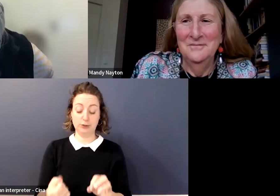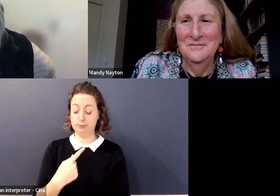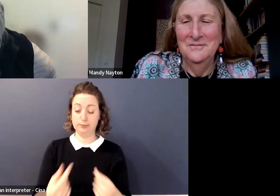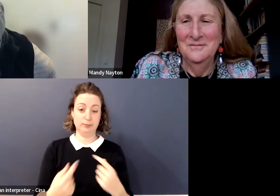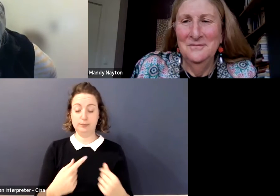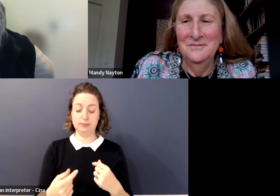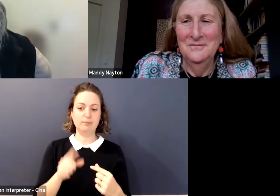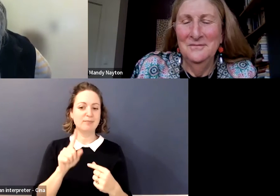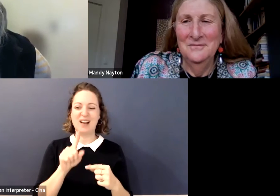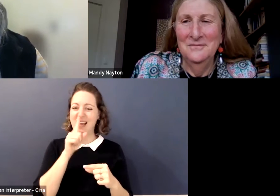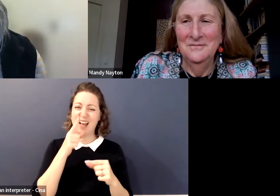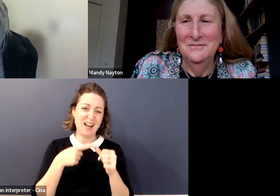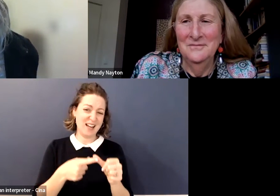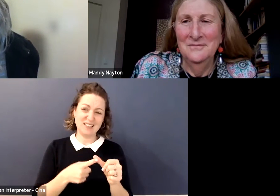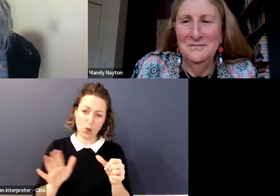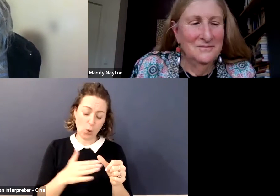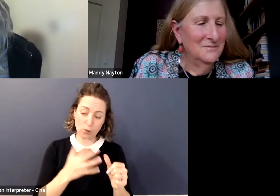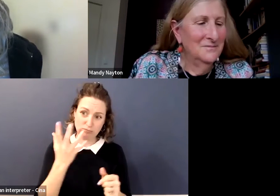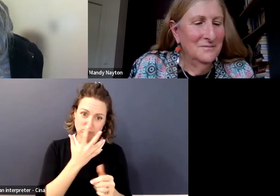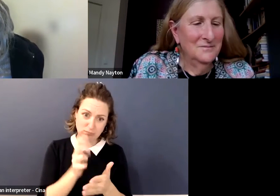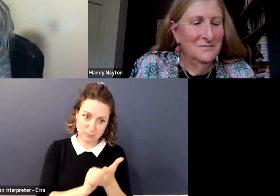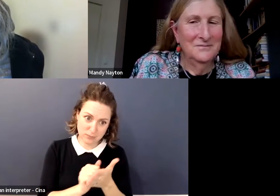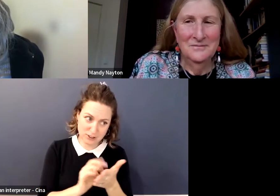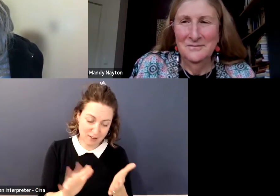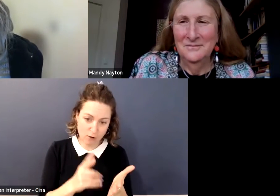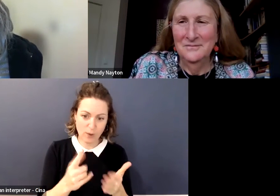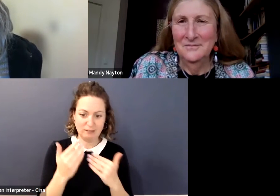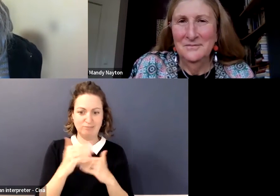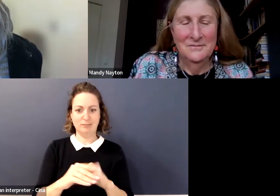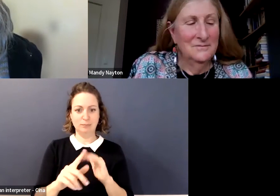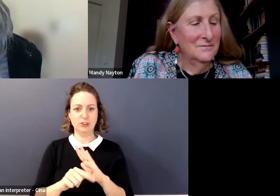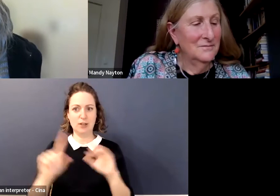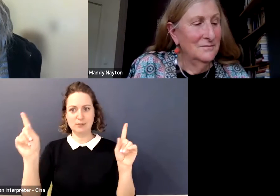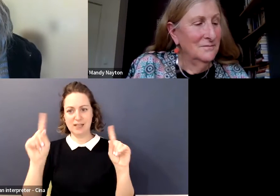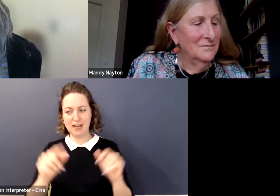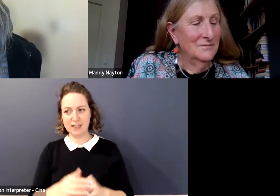to them all. I really apologise to people with just a limited amount of time. We will work with